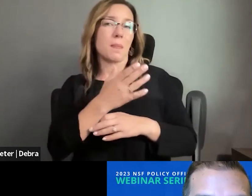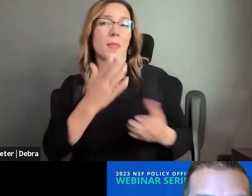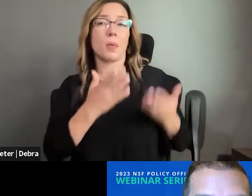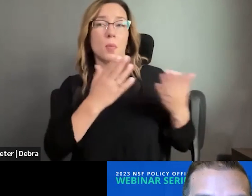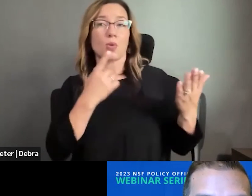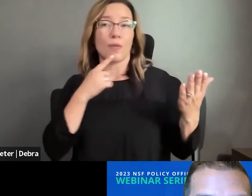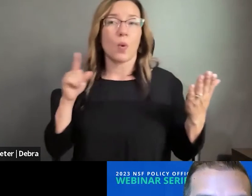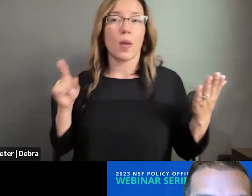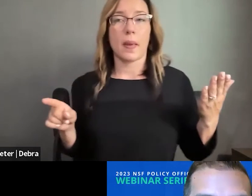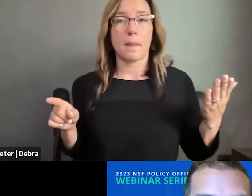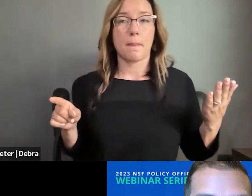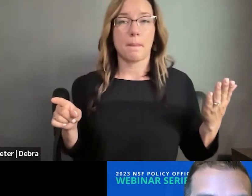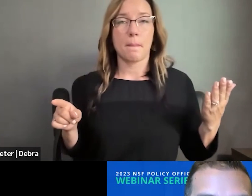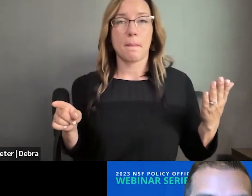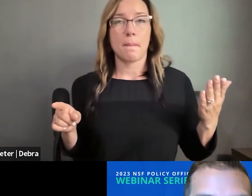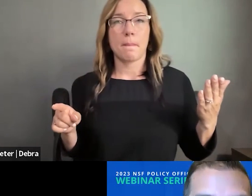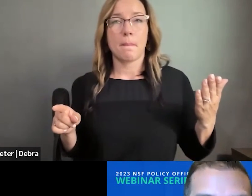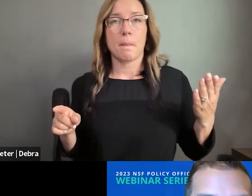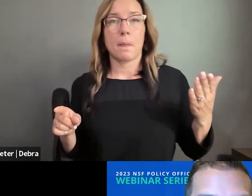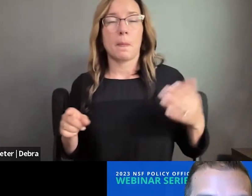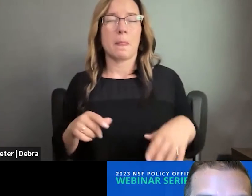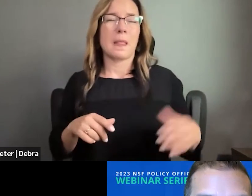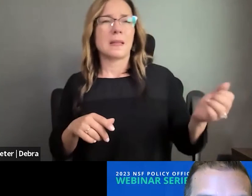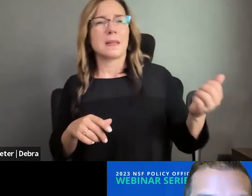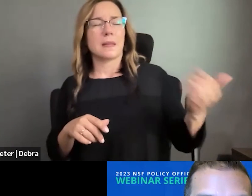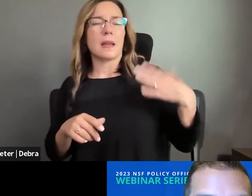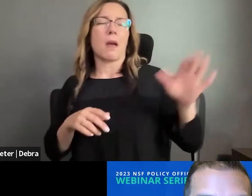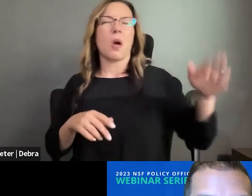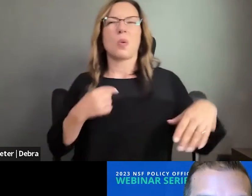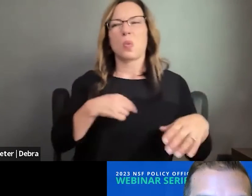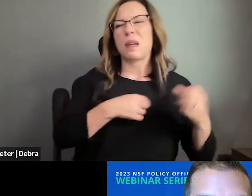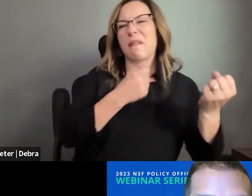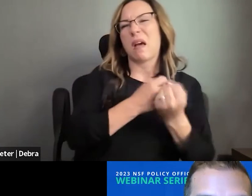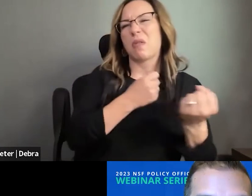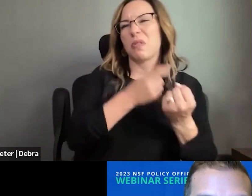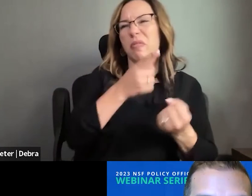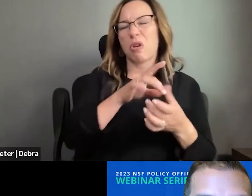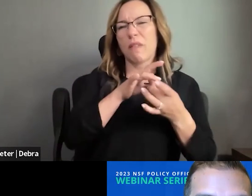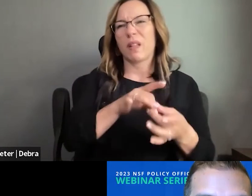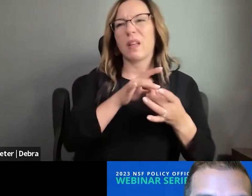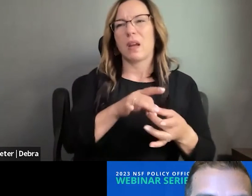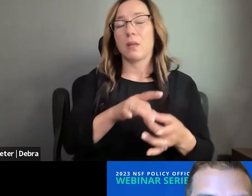Sending something separate to us and saying, yeah, we vouch that they're affiliated, that would not cut it.